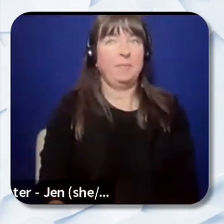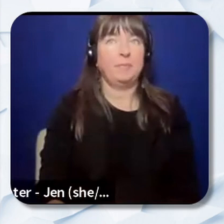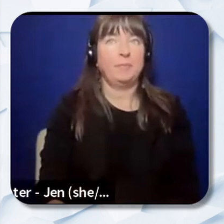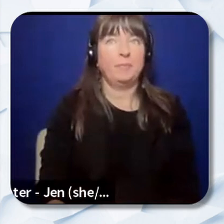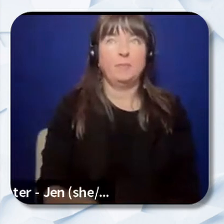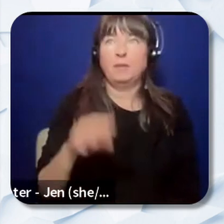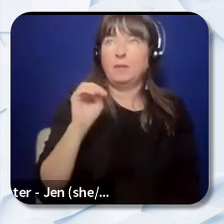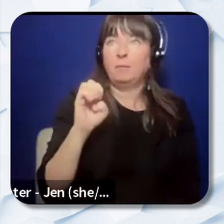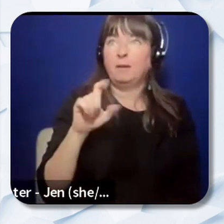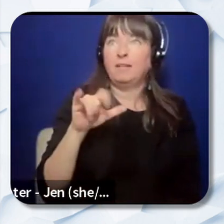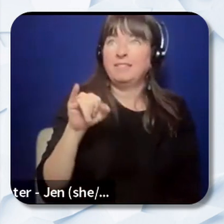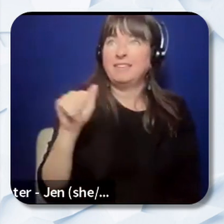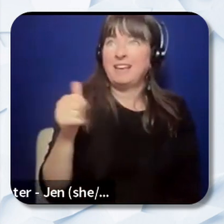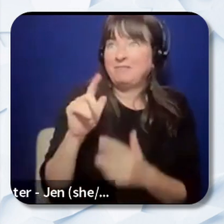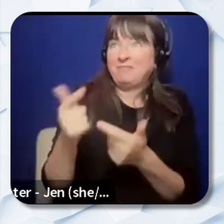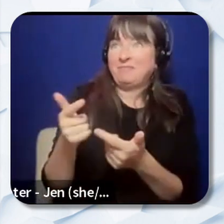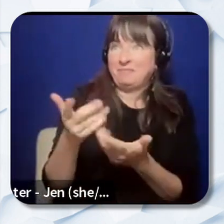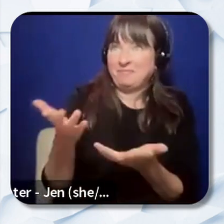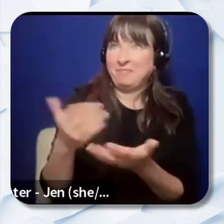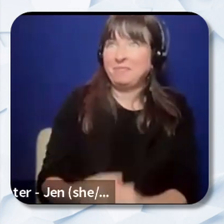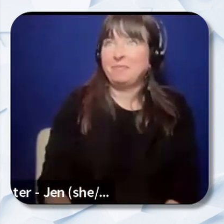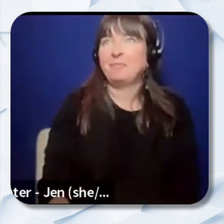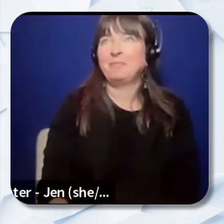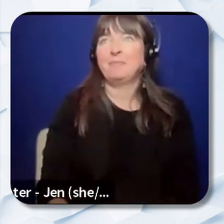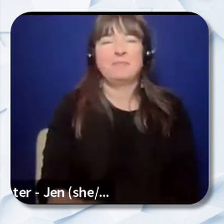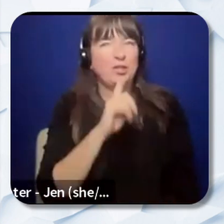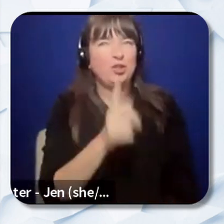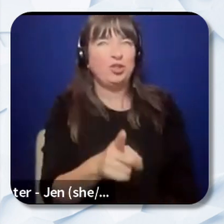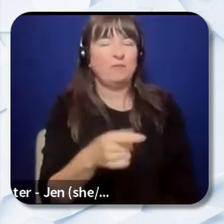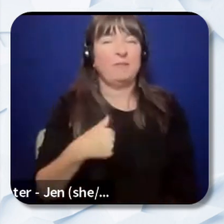you want to give give your chime your chime in? Melissa Wheelahan: Sure. So I agree with what all